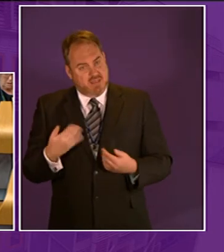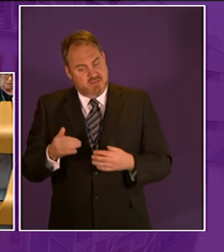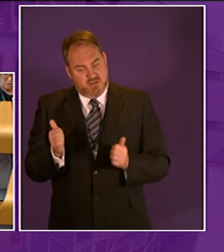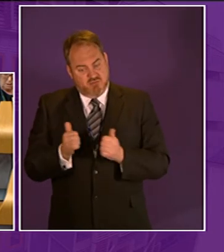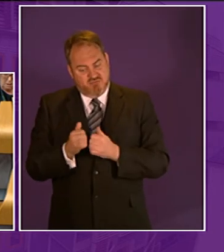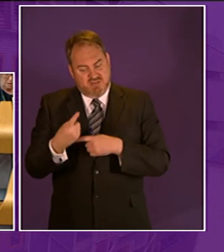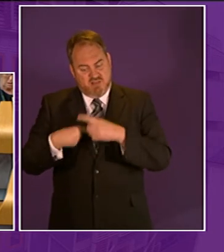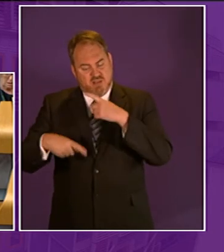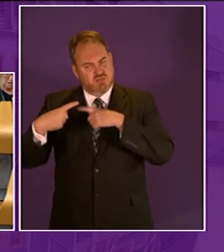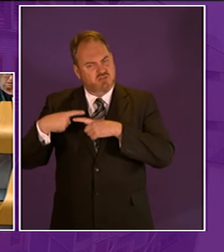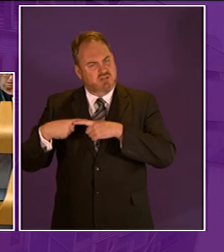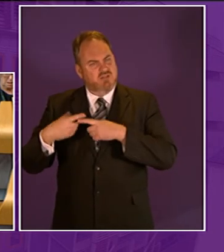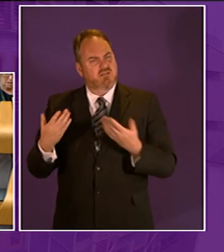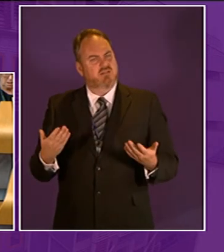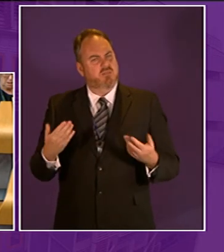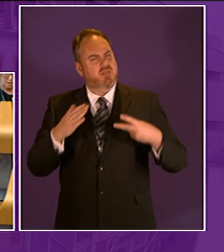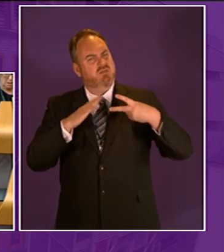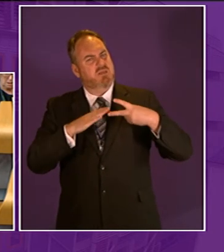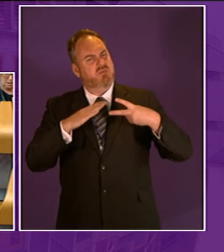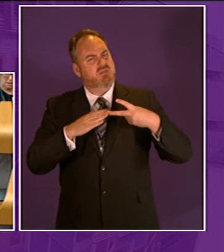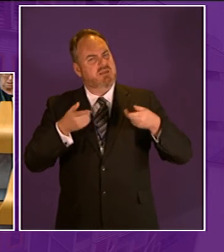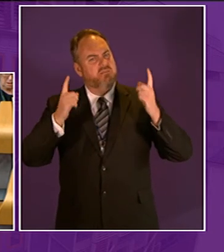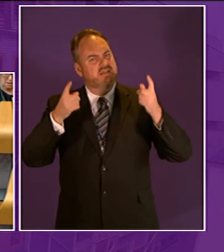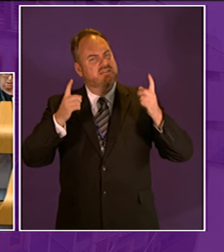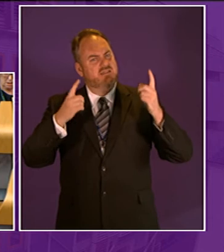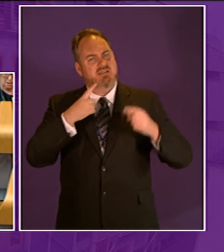The Deputy First Minister has outlined the importance of the strike action ending.